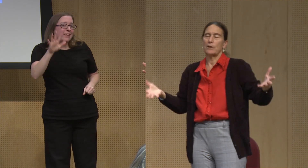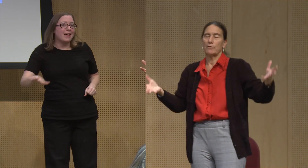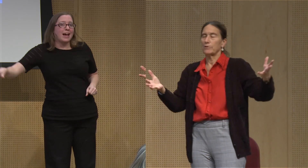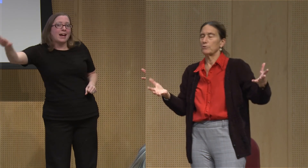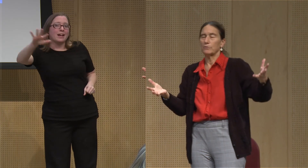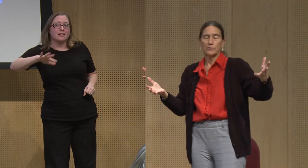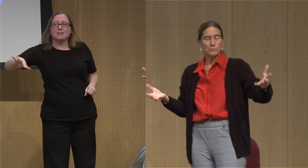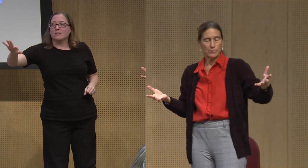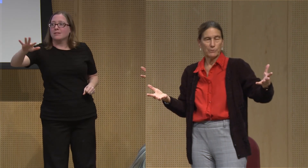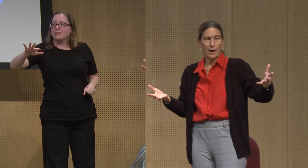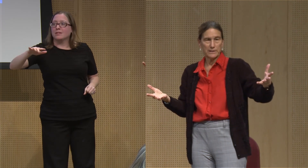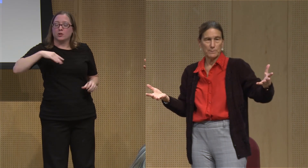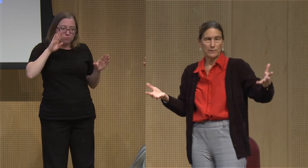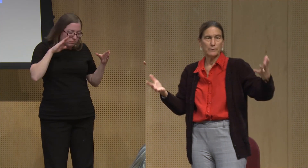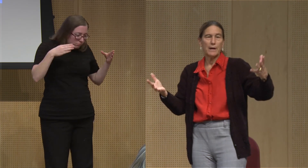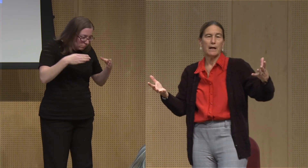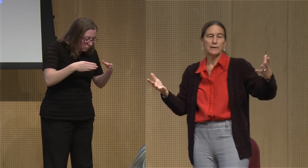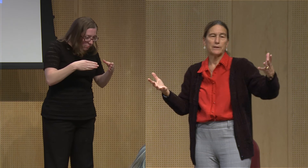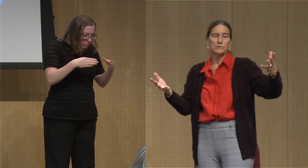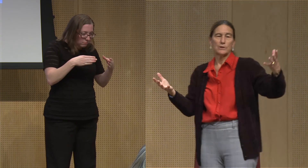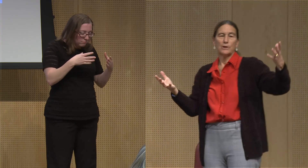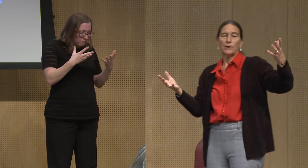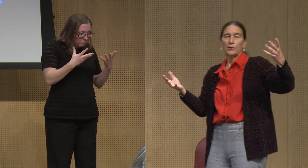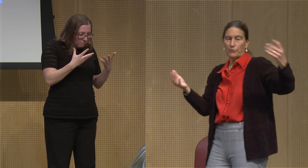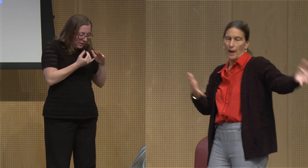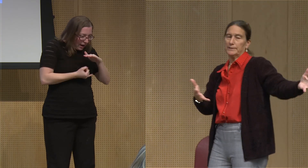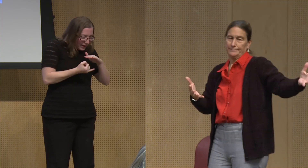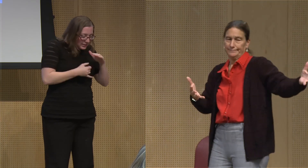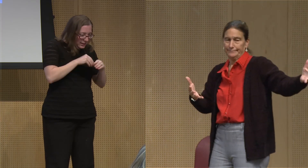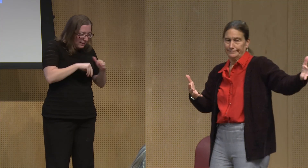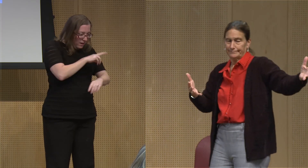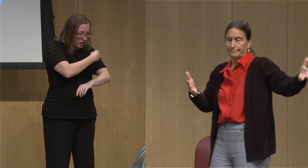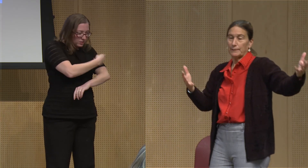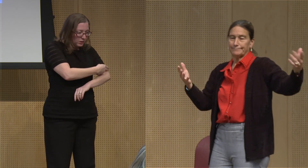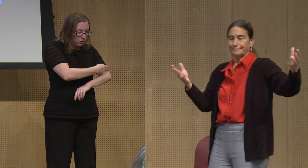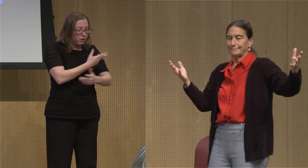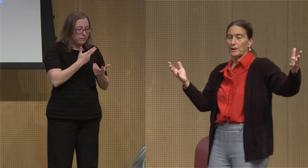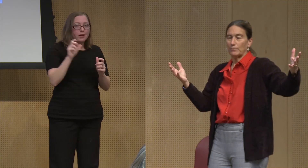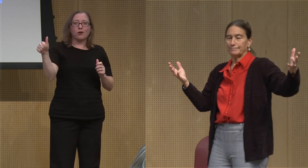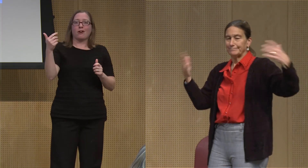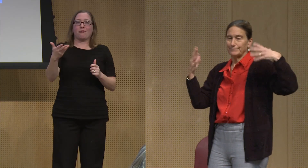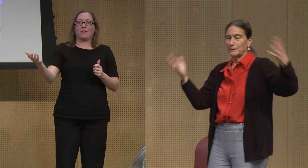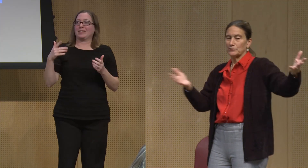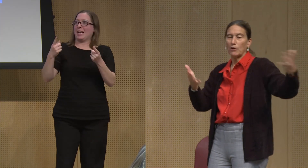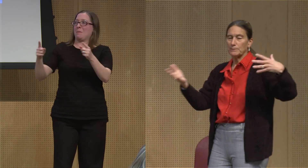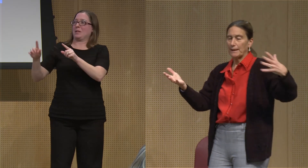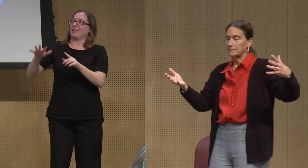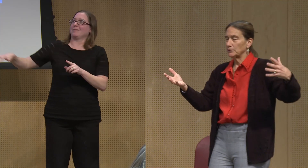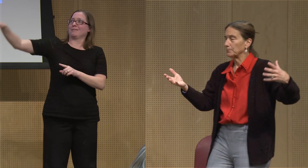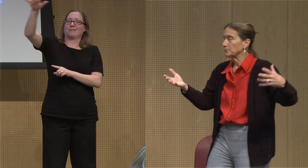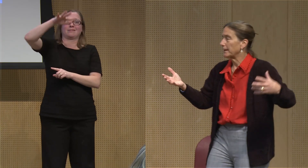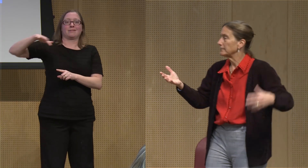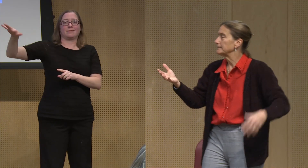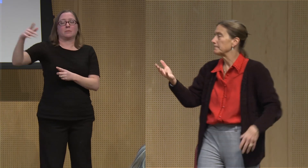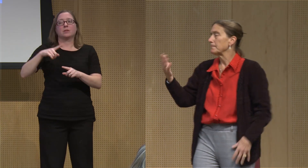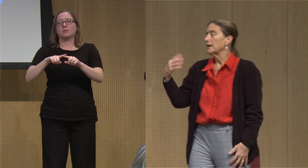OF THE UNIVERSE WHEN YOU'RE IN THE HOSPITAL, AND THE REALITY IS YOU'RE NOT, BUT, YOU KNOW, IT ALL DEPENDS ON YOUR PERSPECTIVE.